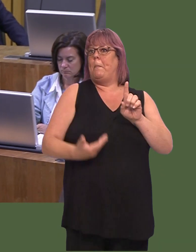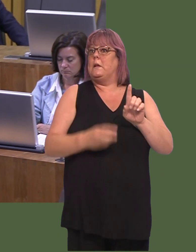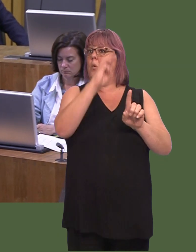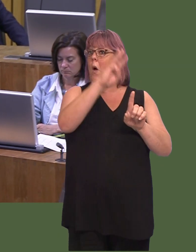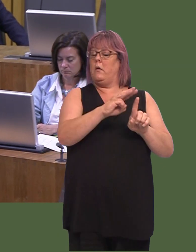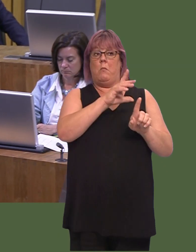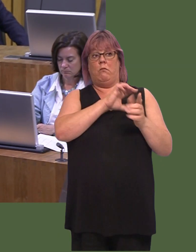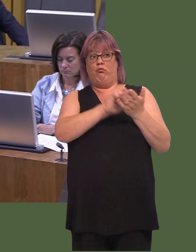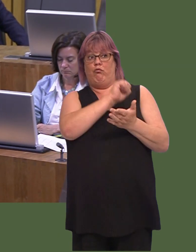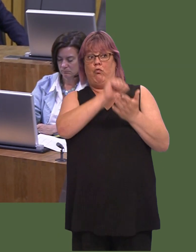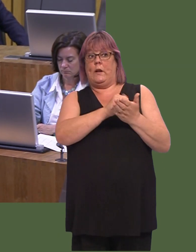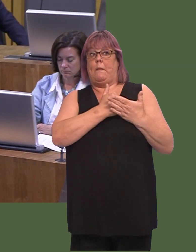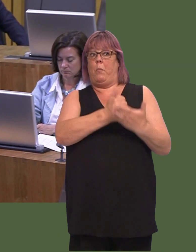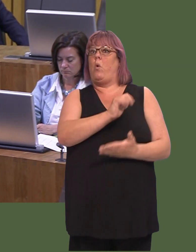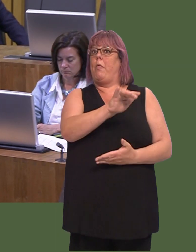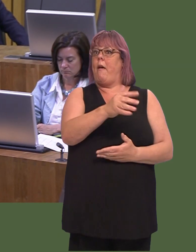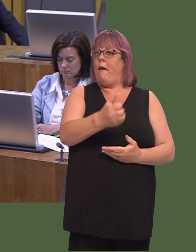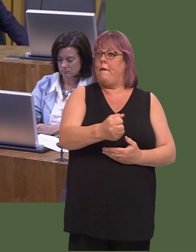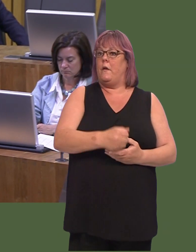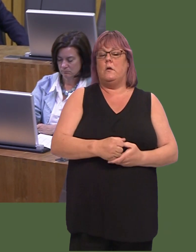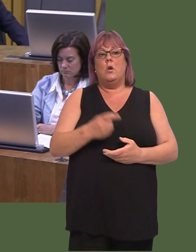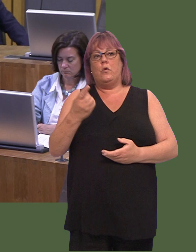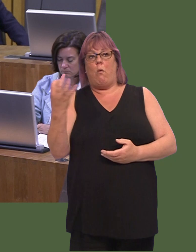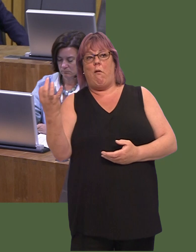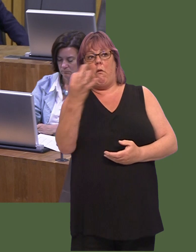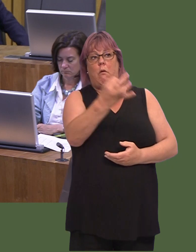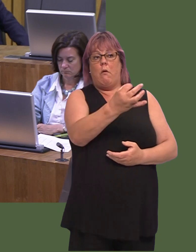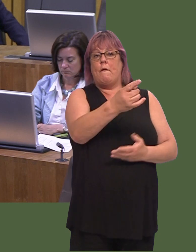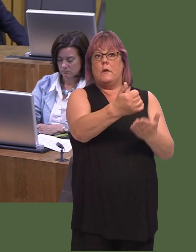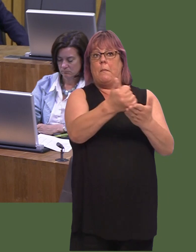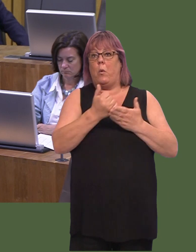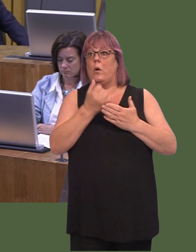create the right support that is needed, both through Business Wales, Social Business Wales,